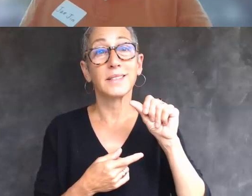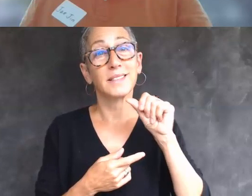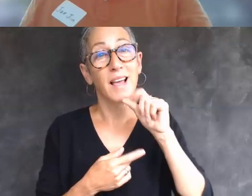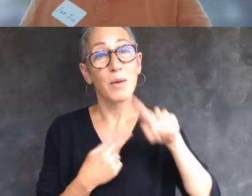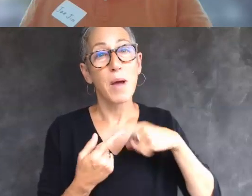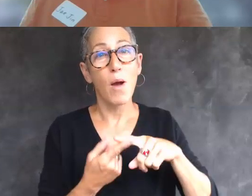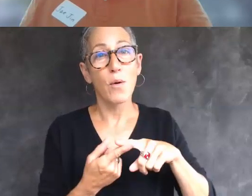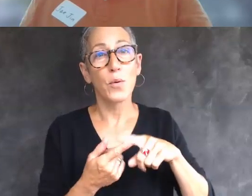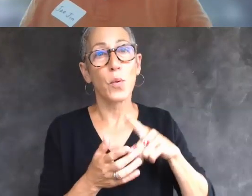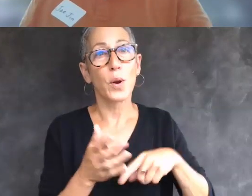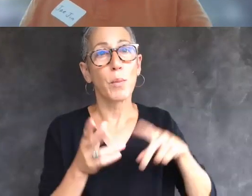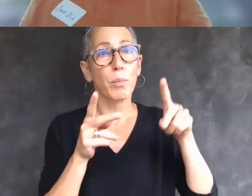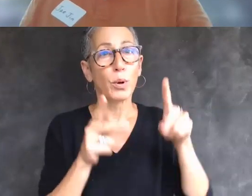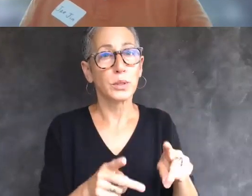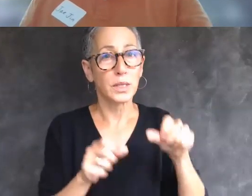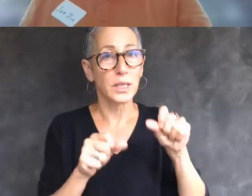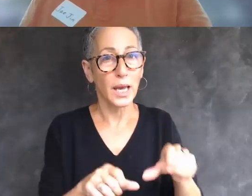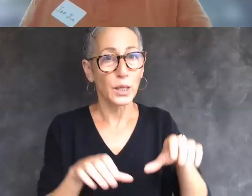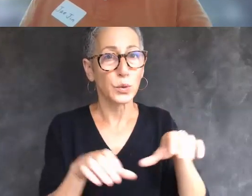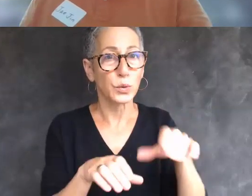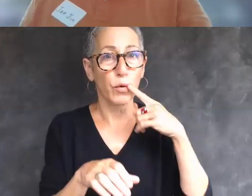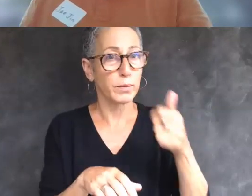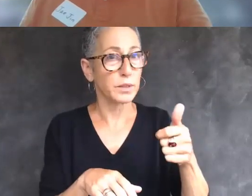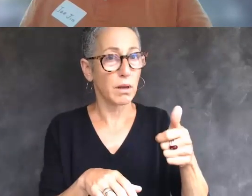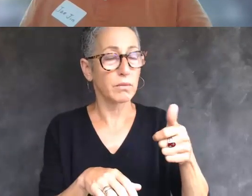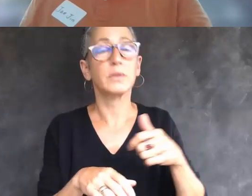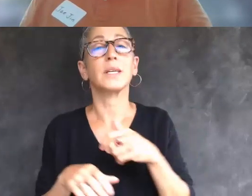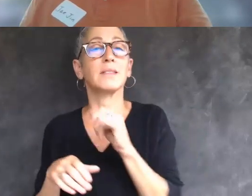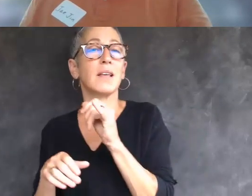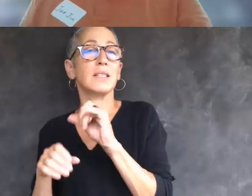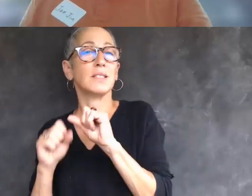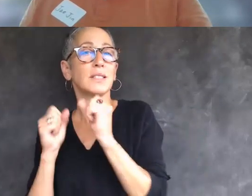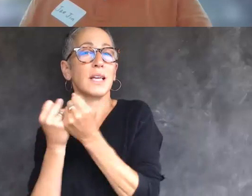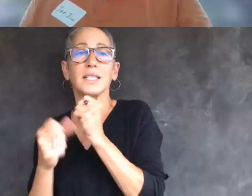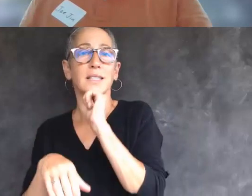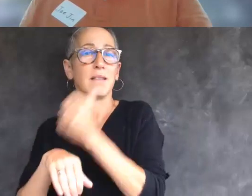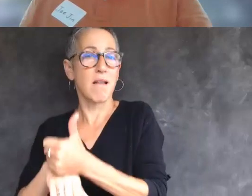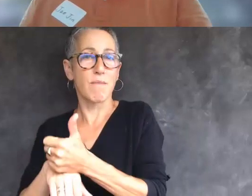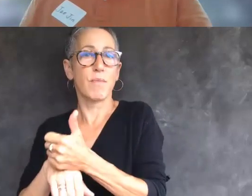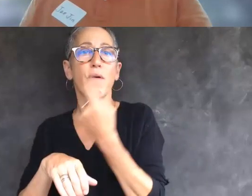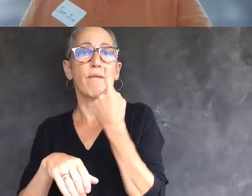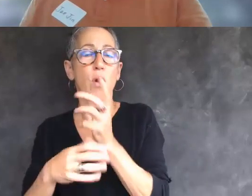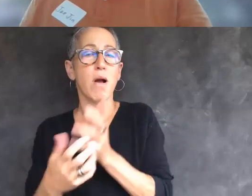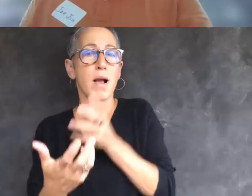and more about the fact that our society is not set up to be responsive or accommodating to people's different abilities,